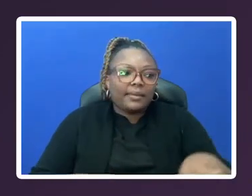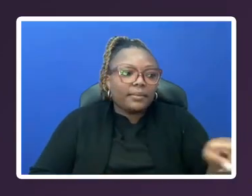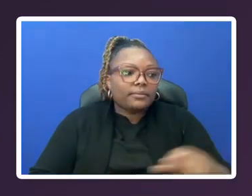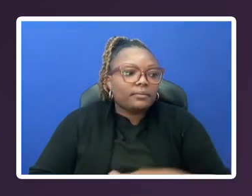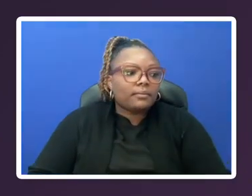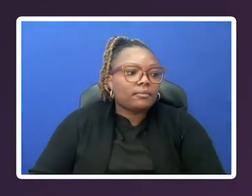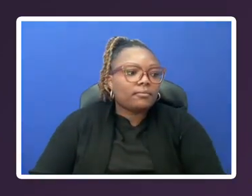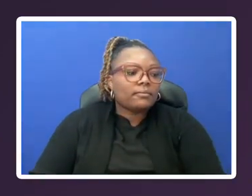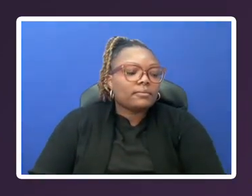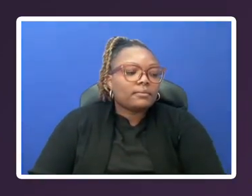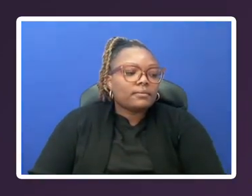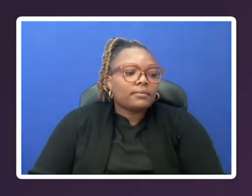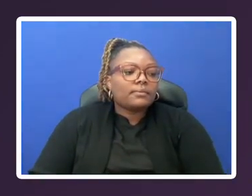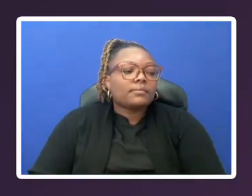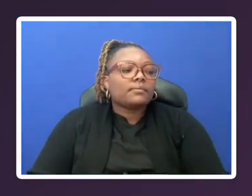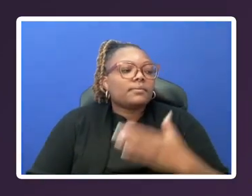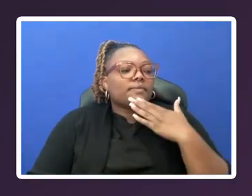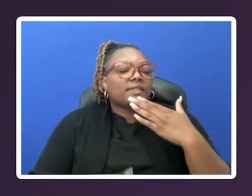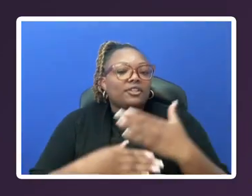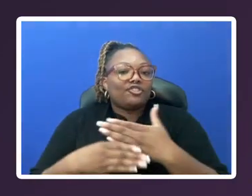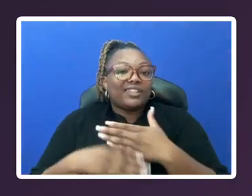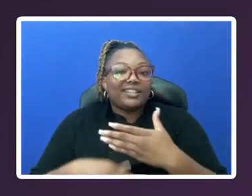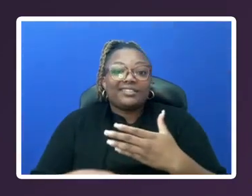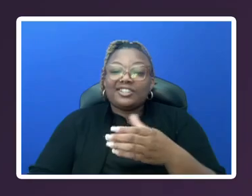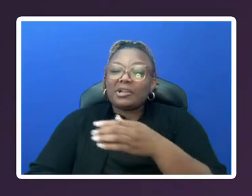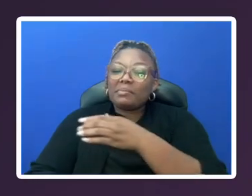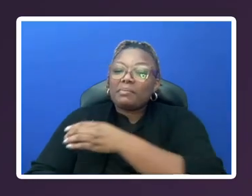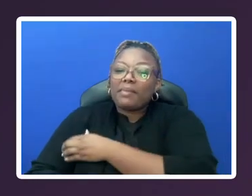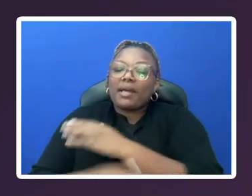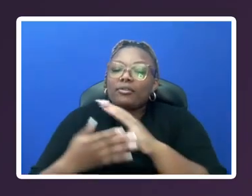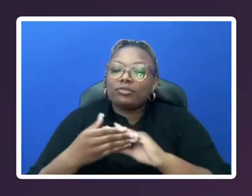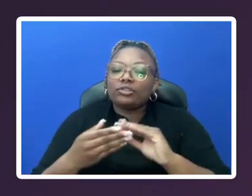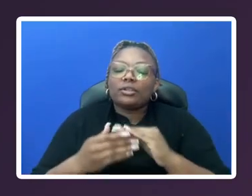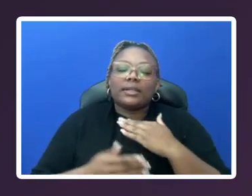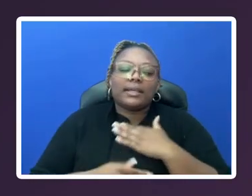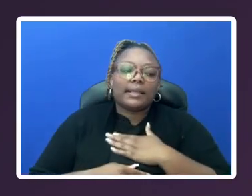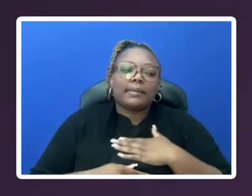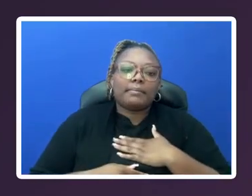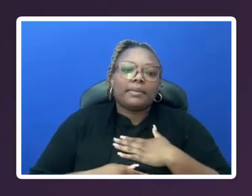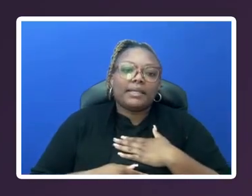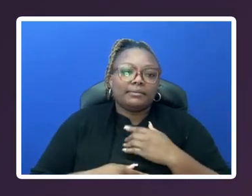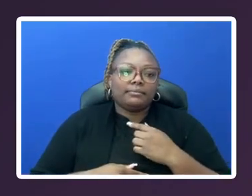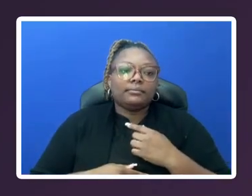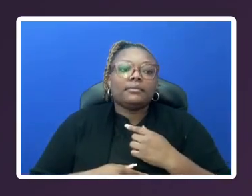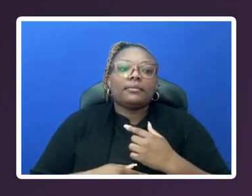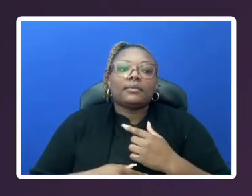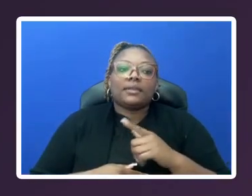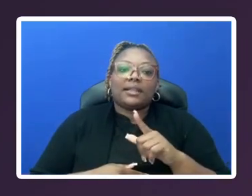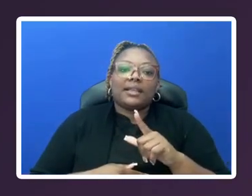Thank you for sharing such a powerful story and please extend our gratitude to Famiya as well.